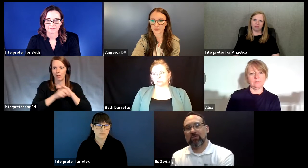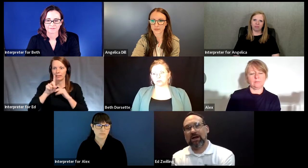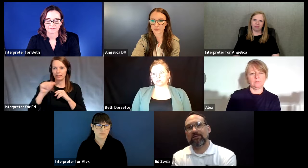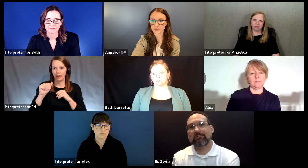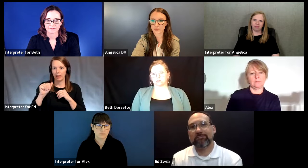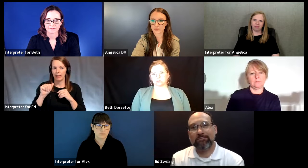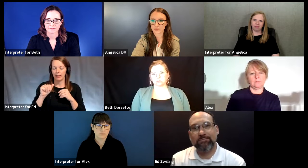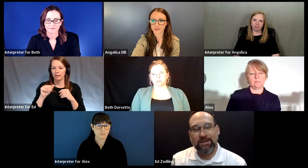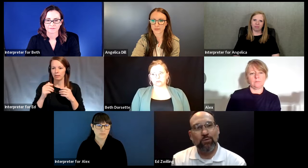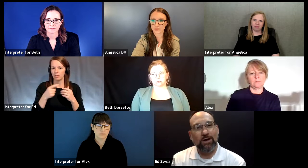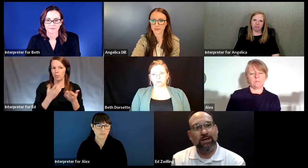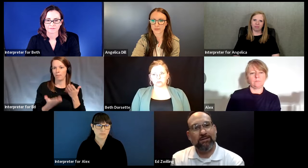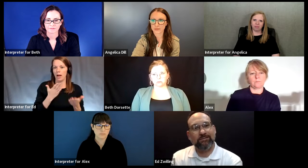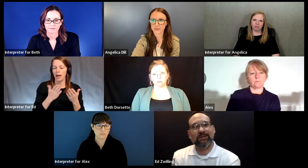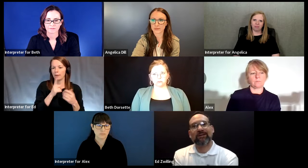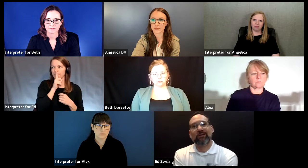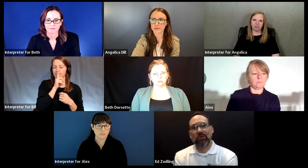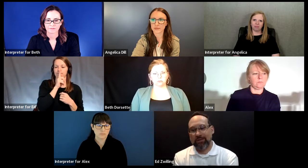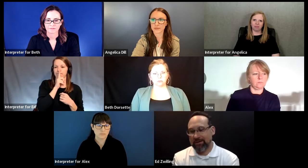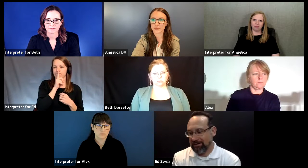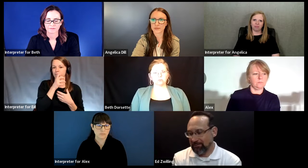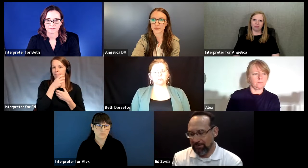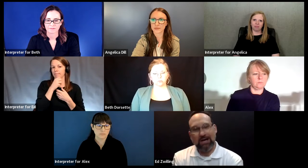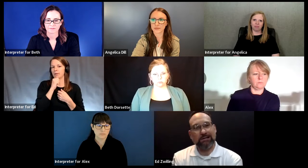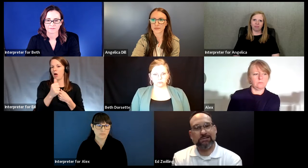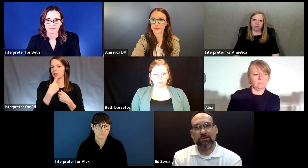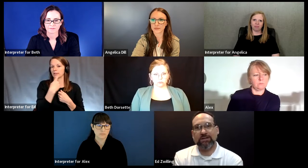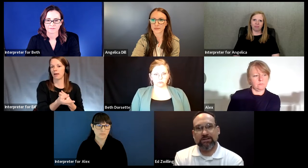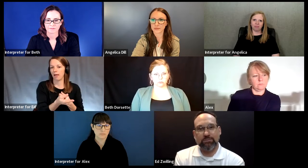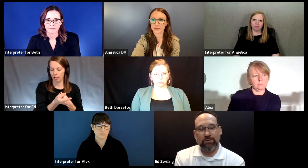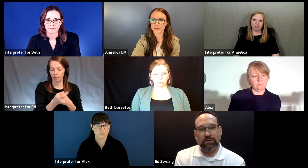who might get away with not disclosing a disability.